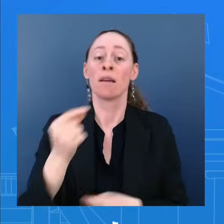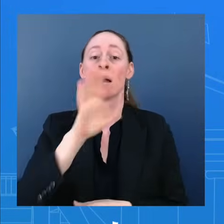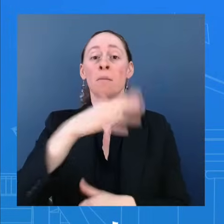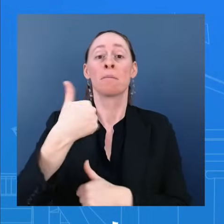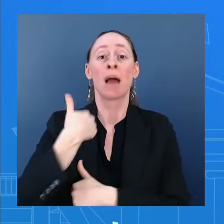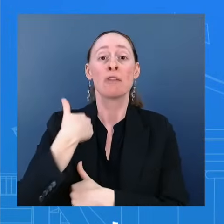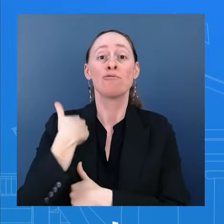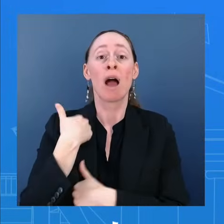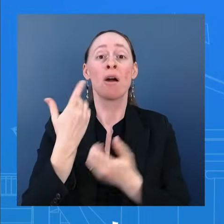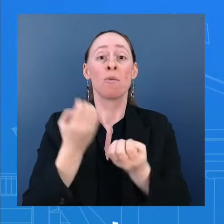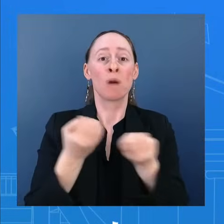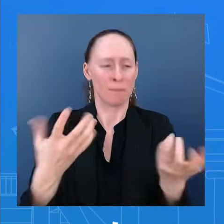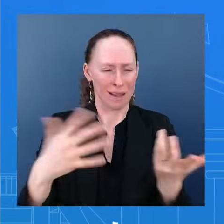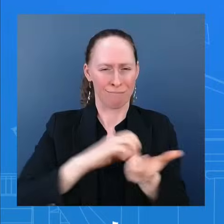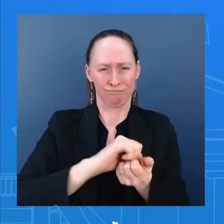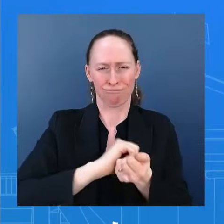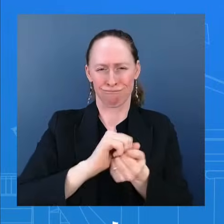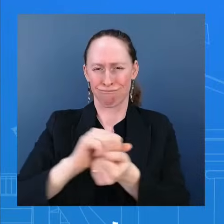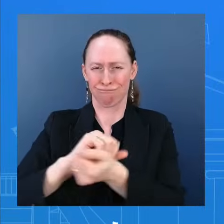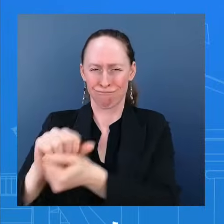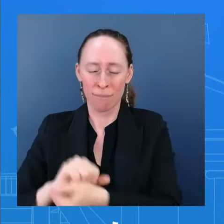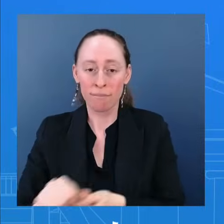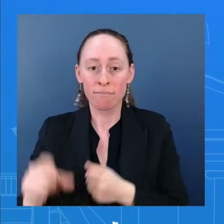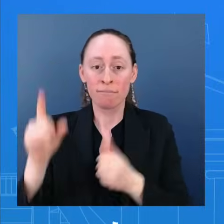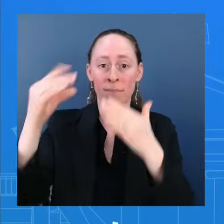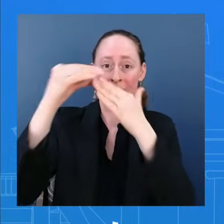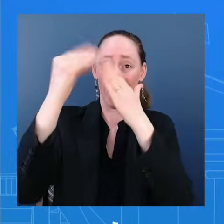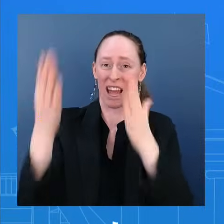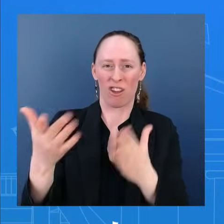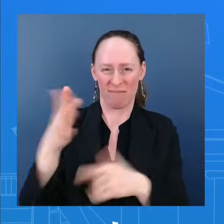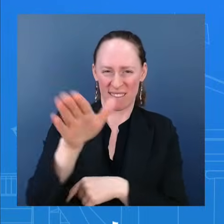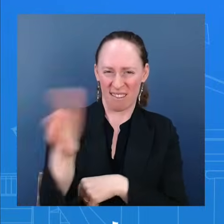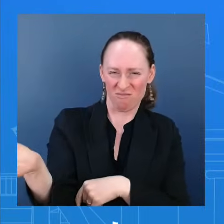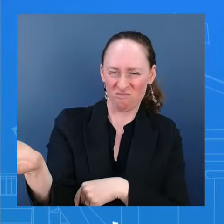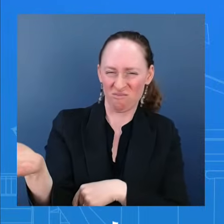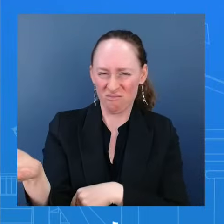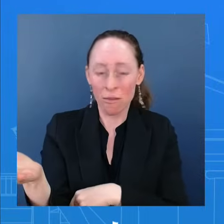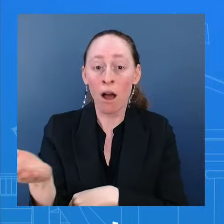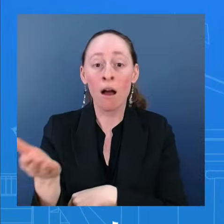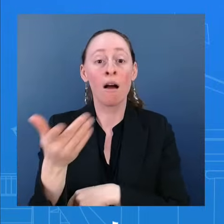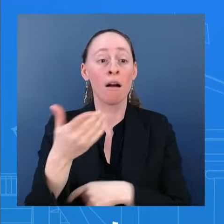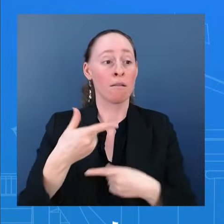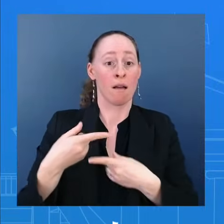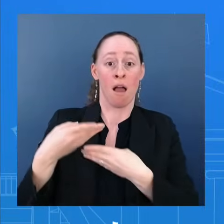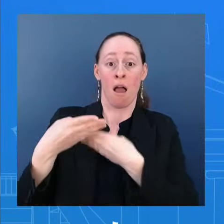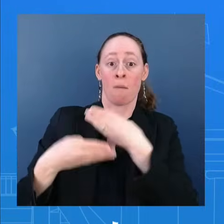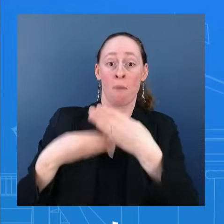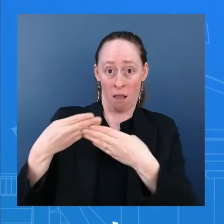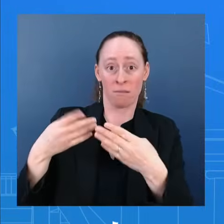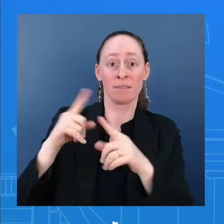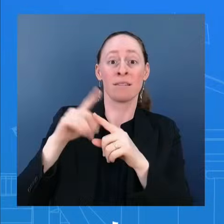The leader of your -- your buddy, Hezbollah, he's gone -- Nasrallah is gone. He- -- Hezbollah is now in a ceasefire arrangement,